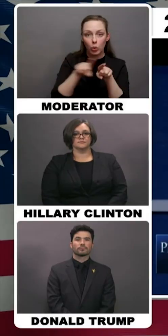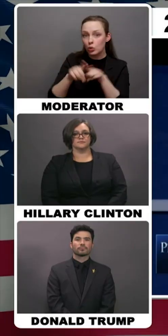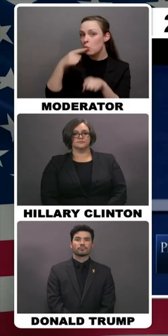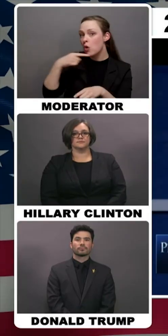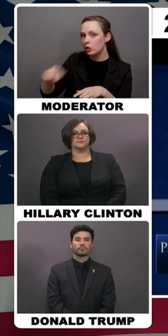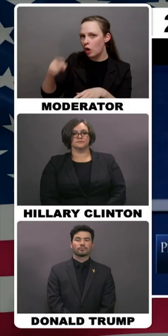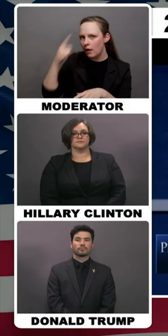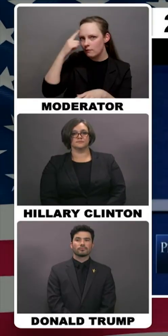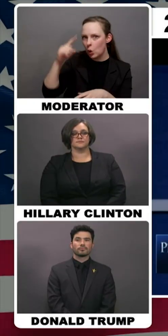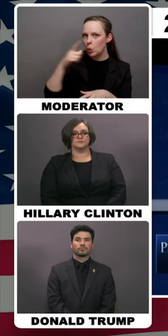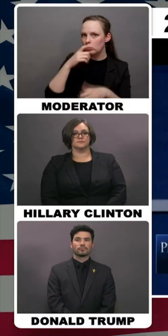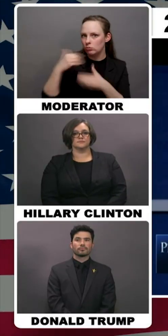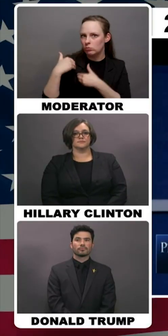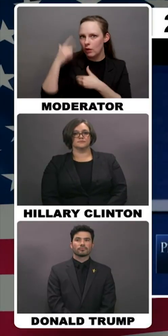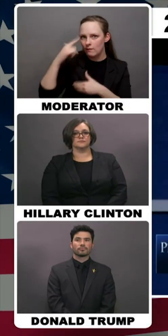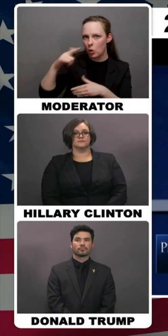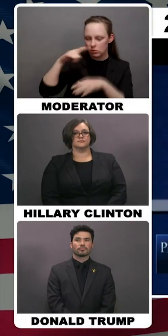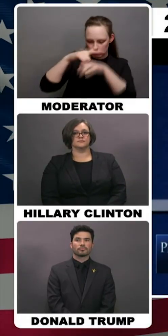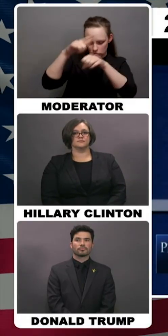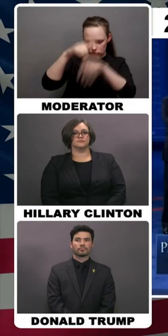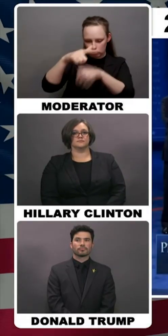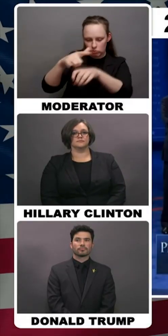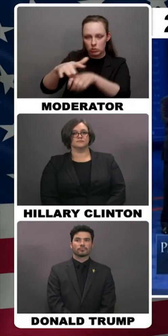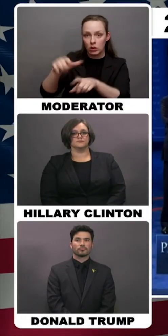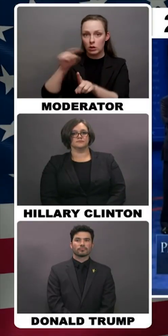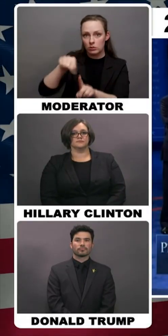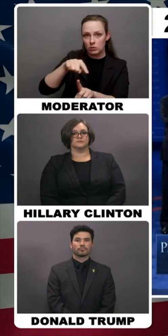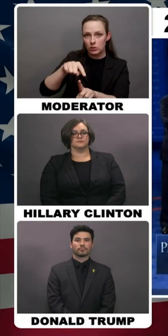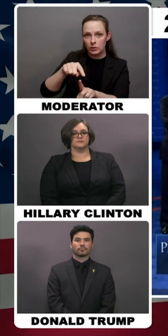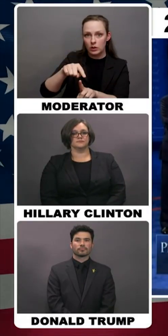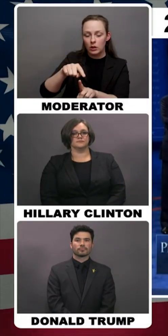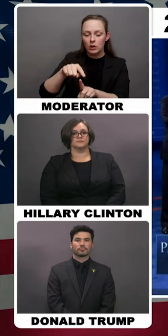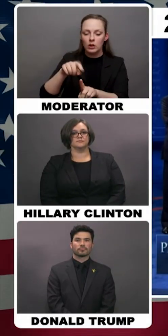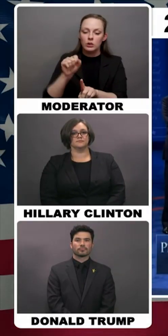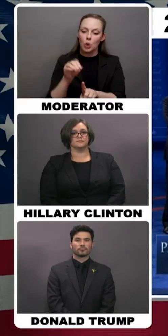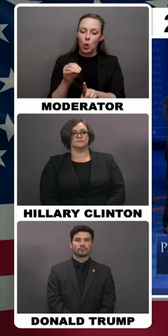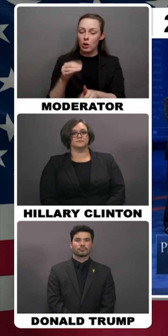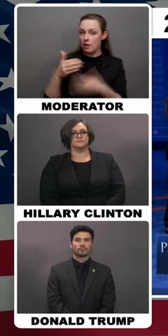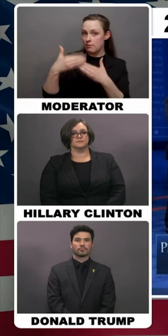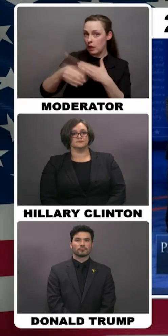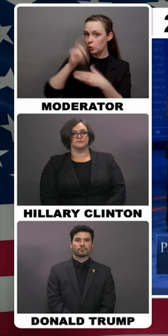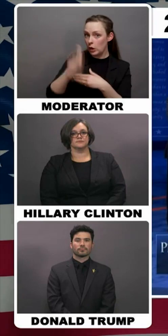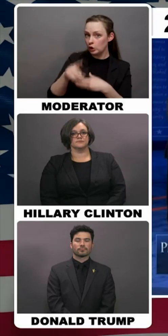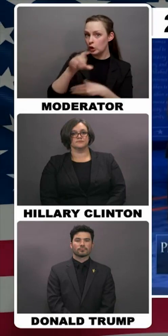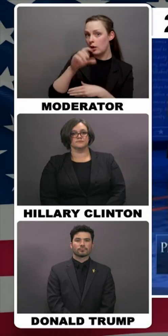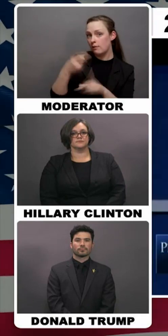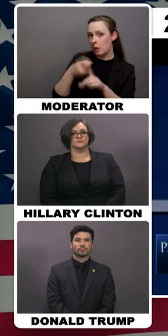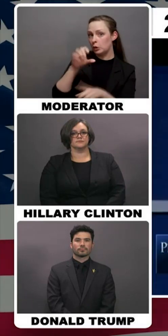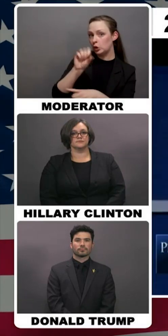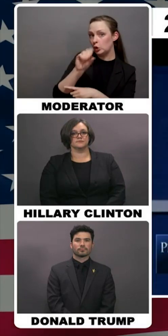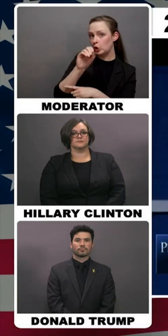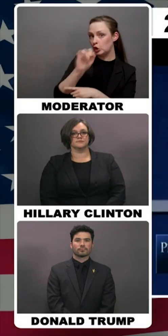So this next question comes from social media through Facebook. Diane from Pennsylvania asks, if you were president,